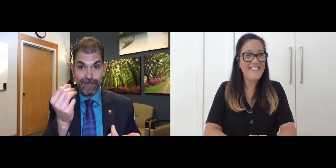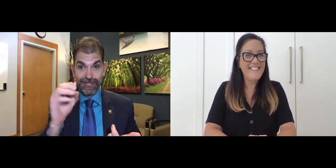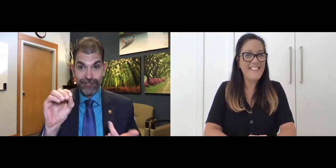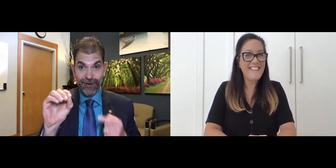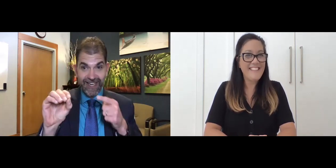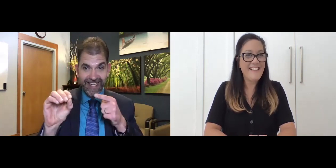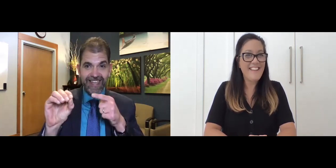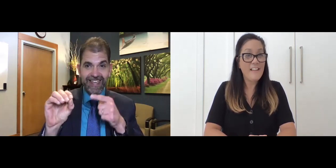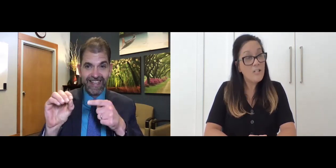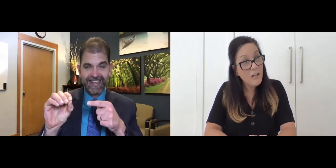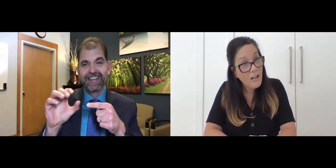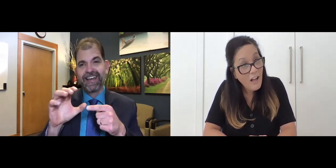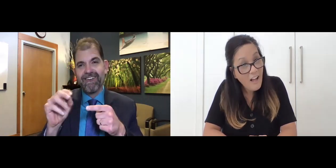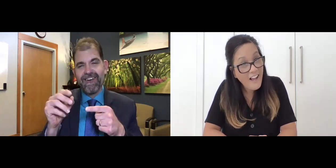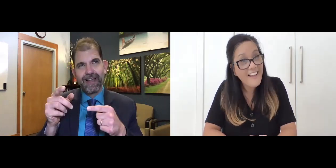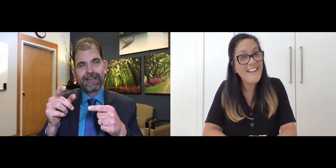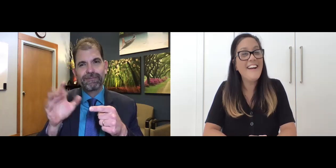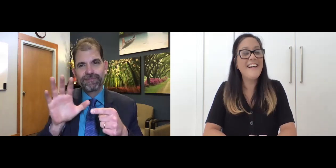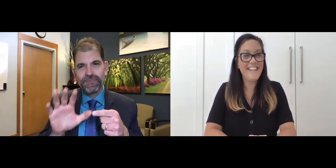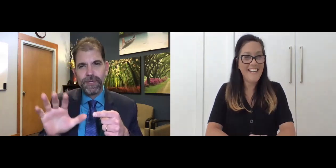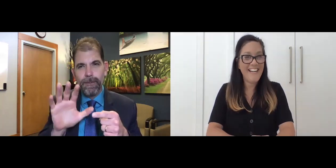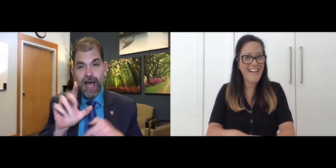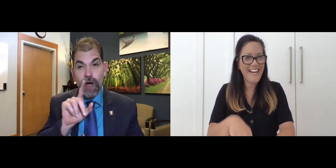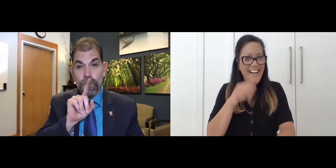I was actually born in Missouri.